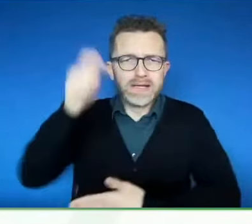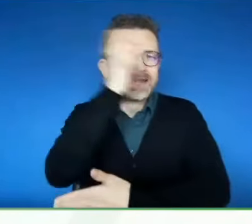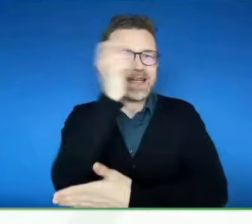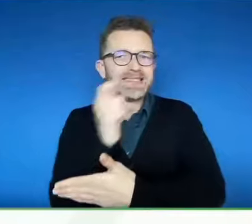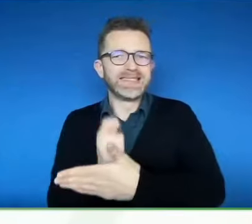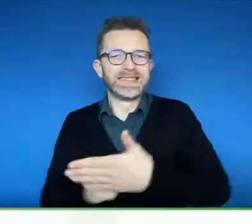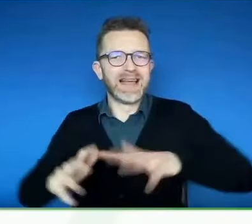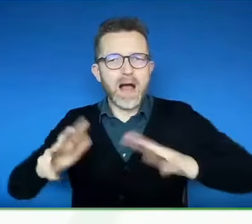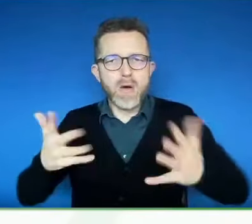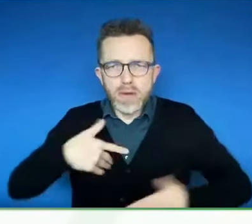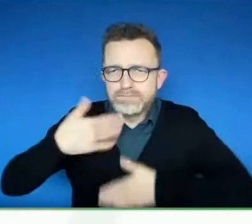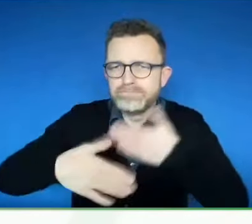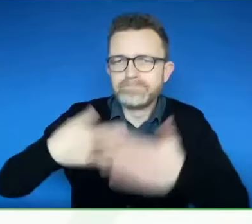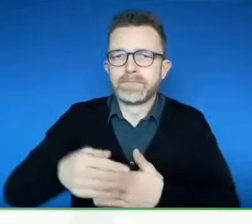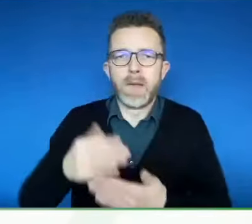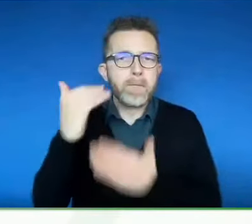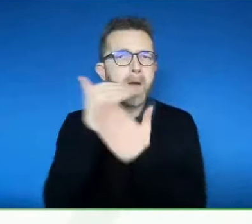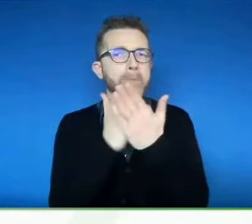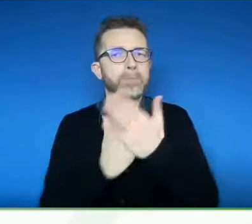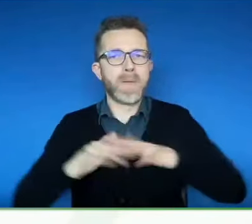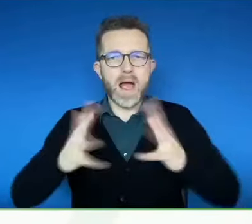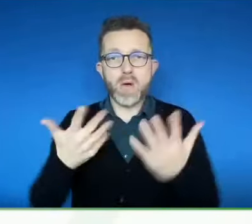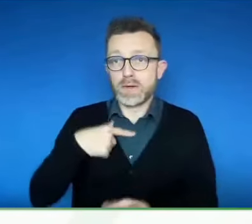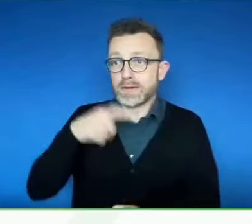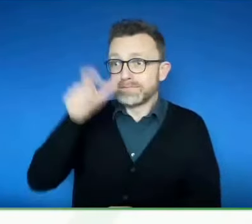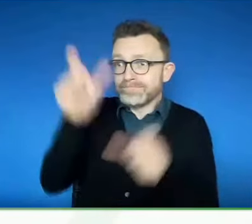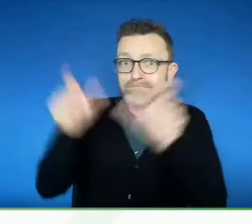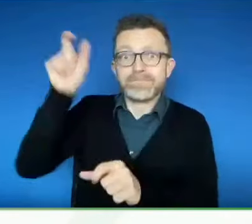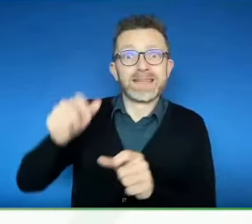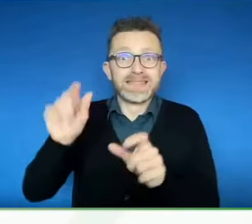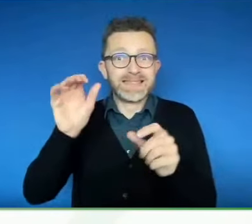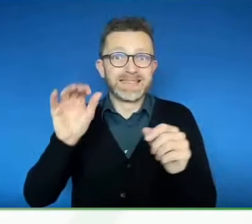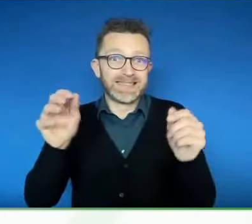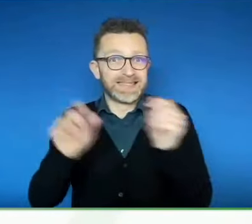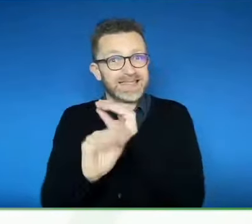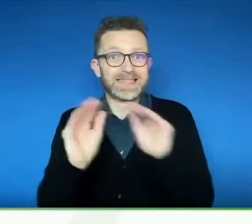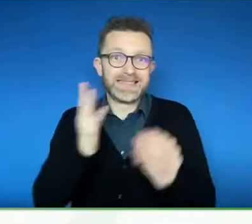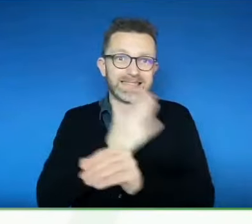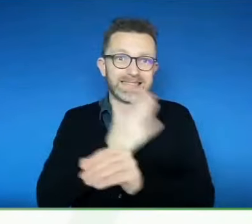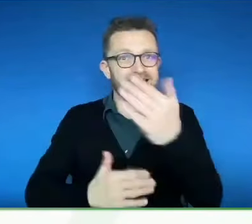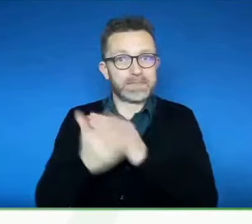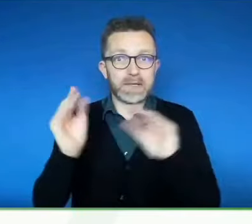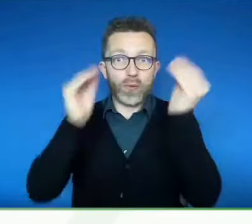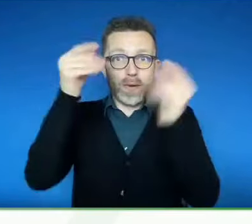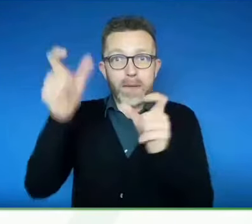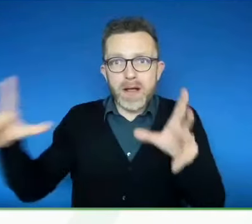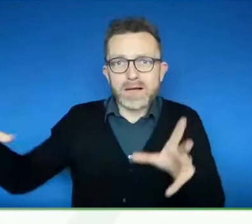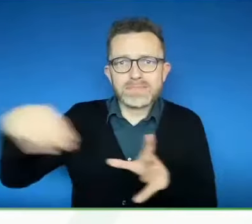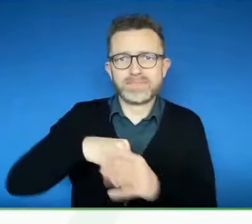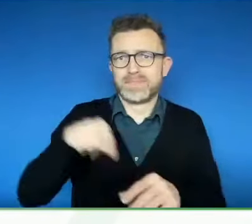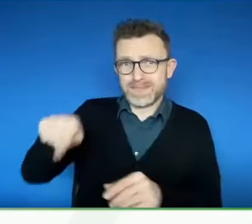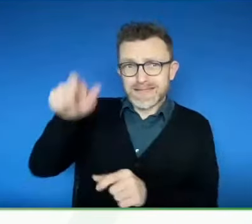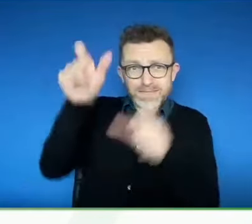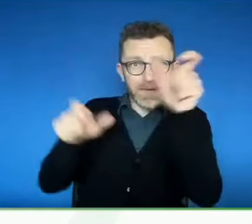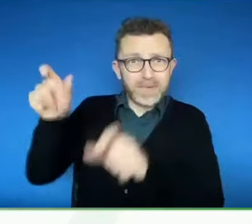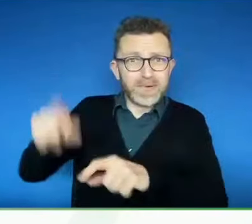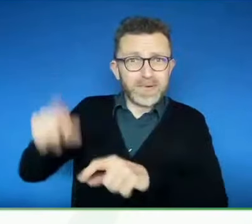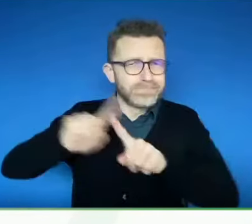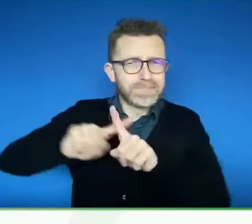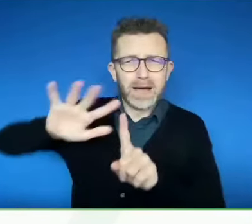An example is public speaking. Very common. But public speaking is not very accessible, when you thick about it. It is not inclusive.